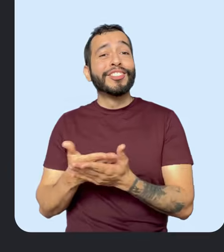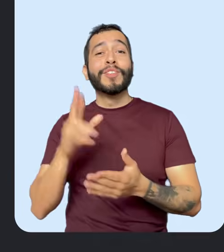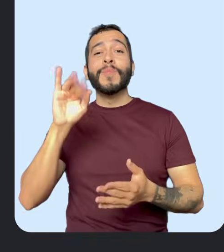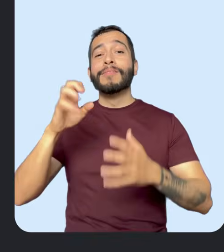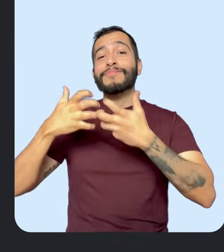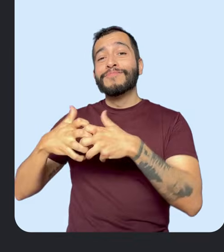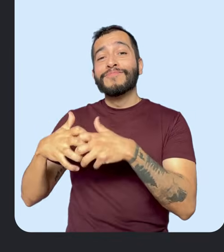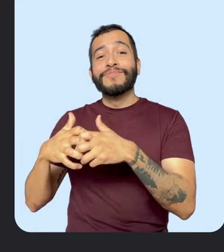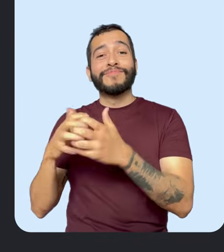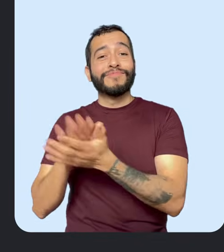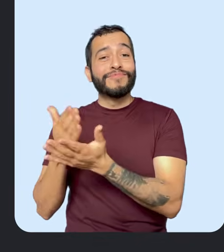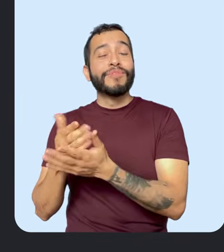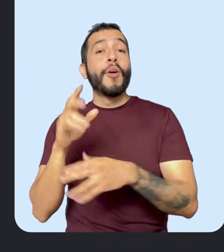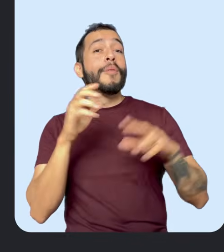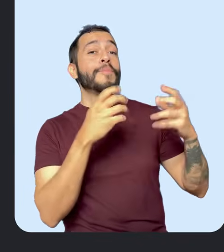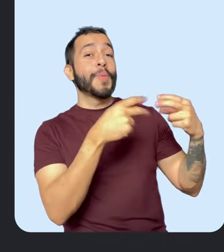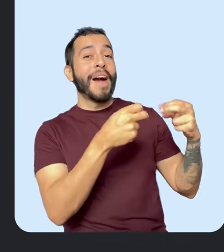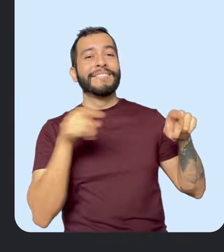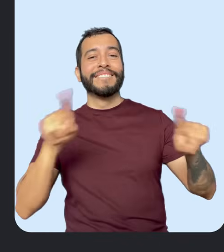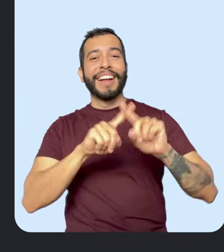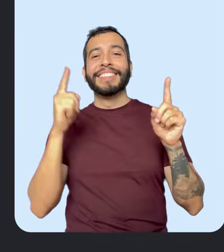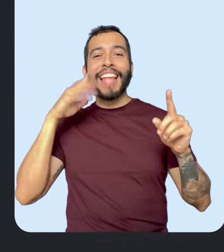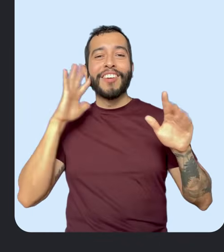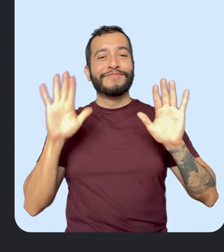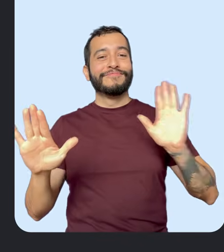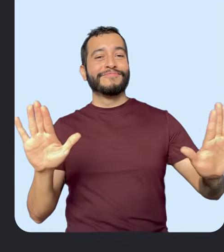so you can have a different alert for, say, a rice cooker versus a microwave.